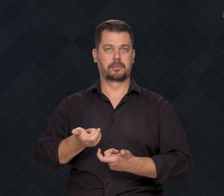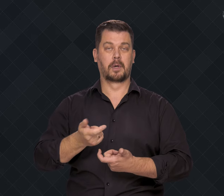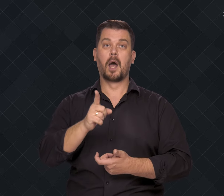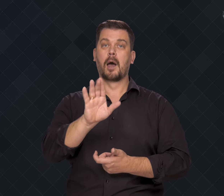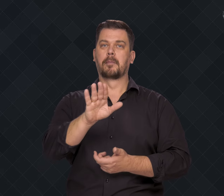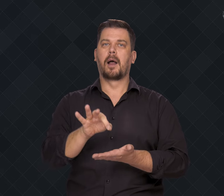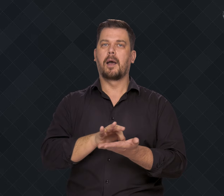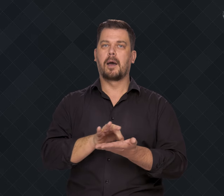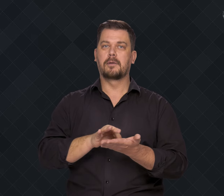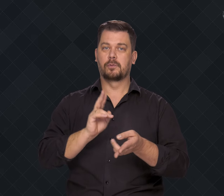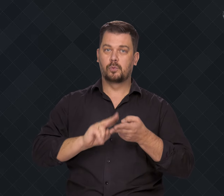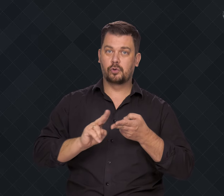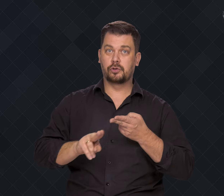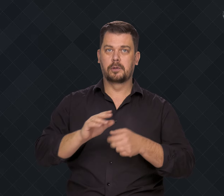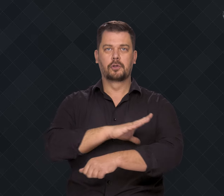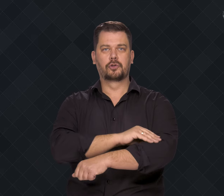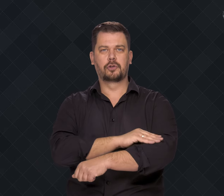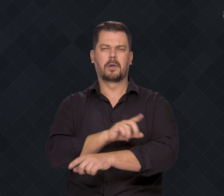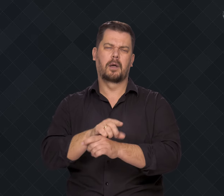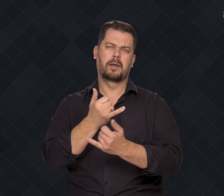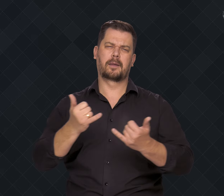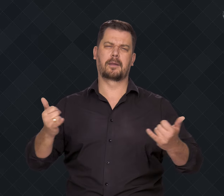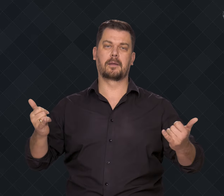And if you are taking medication for diabetes, hypertension, or other conditions –